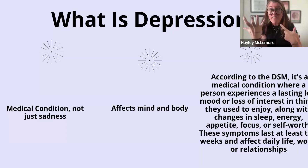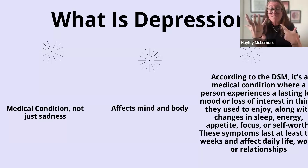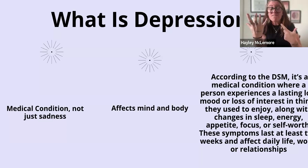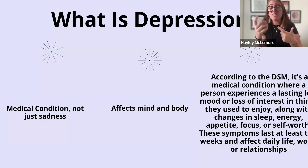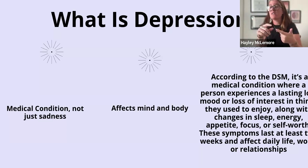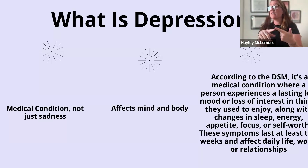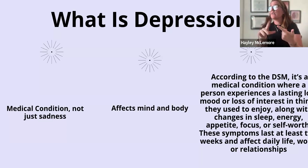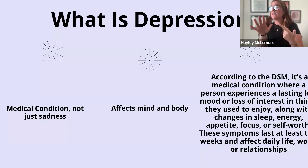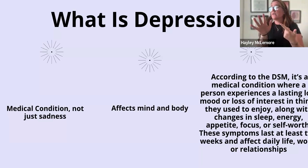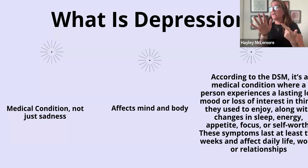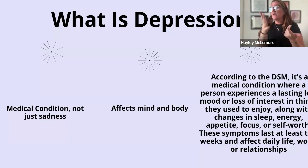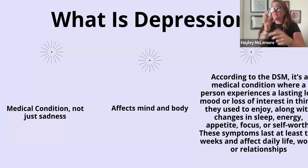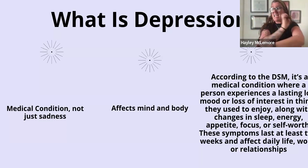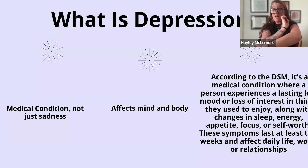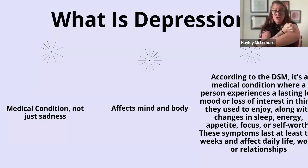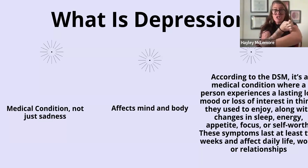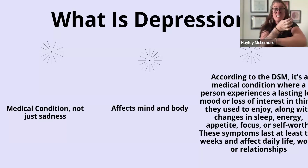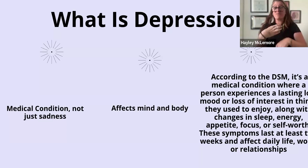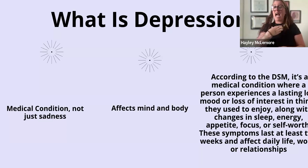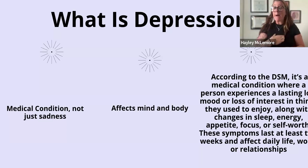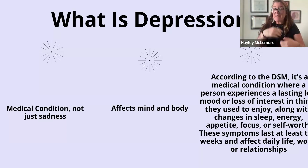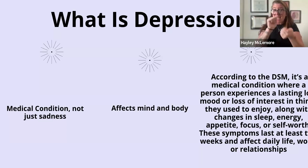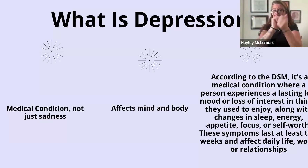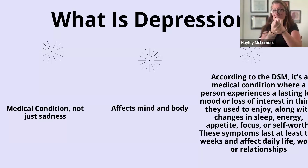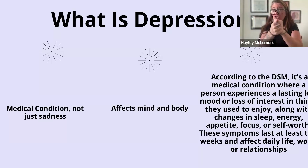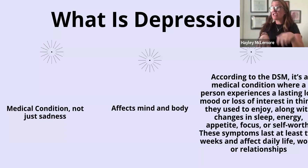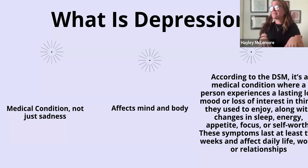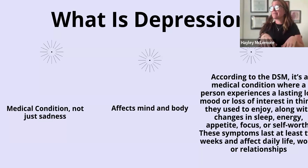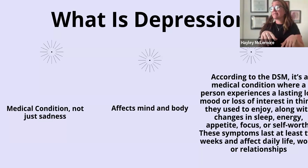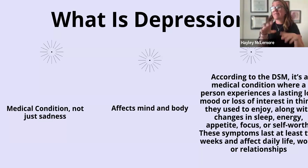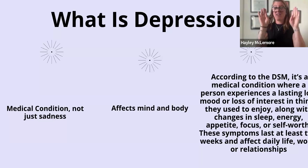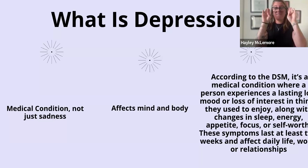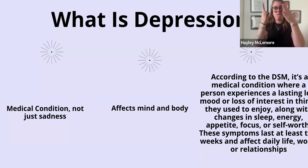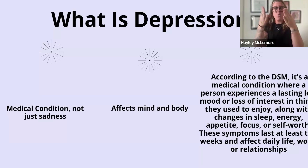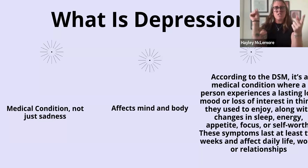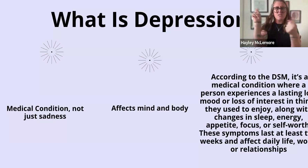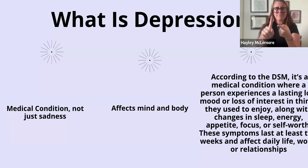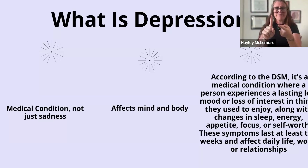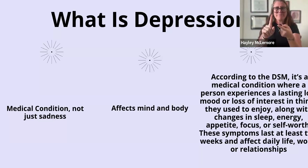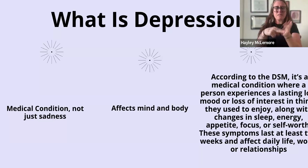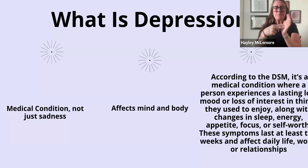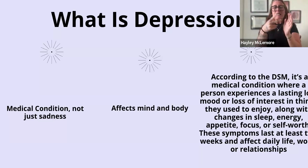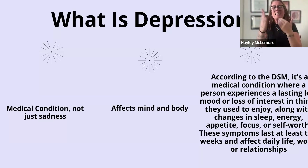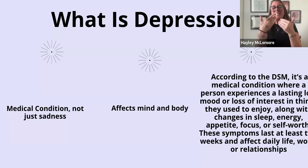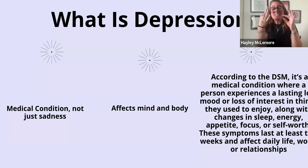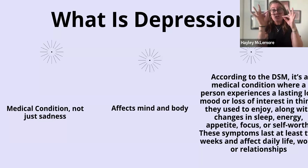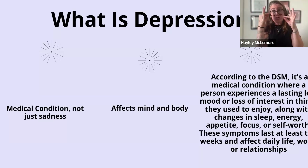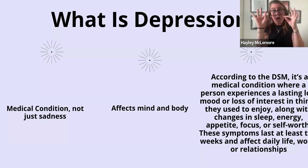They either sleep too much or they're not sleeping enough. Energy and appetite can change. Focus can diminish,